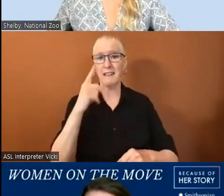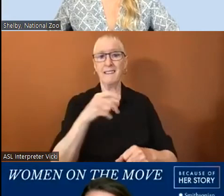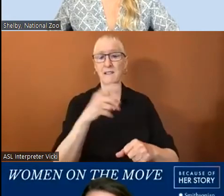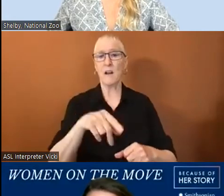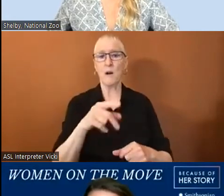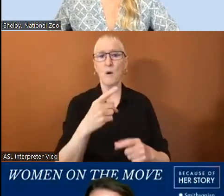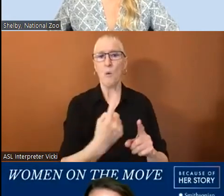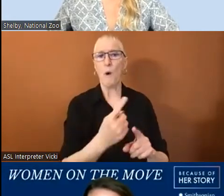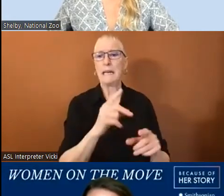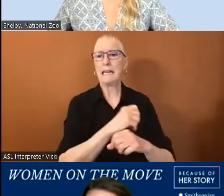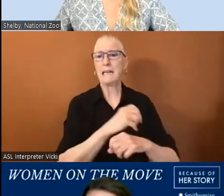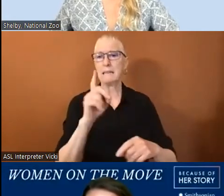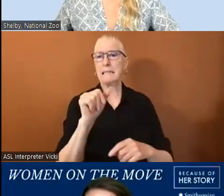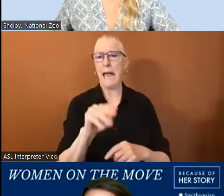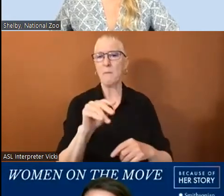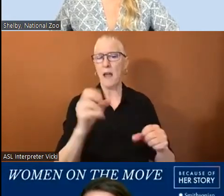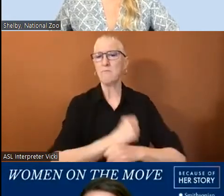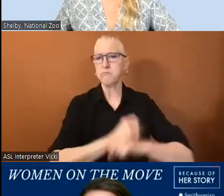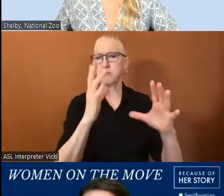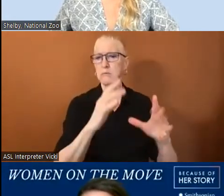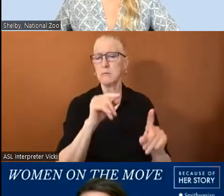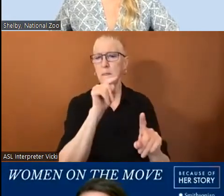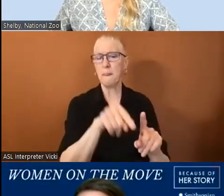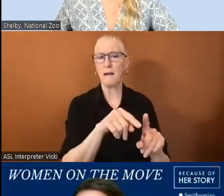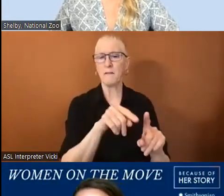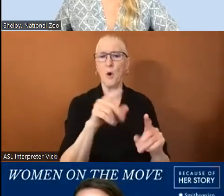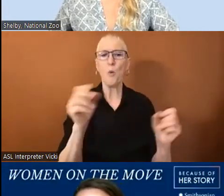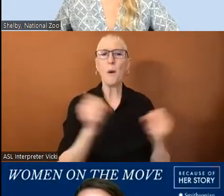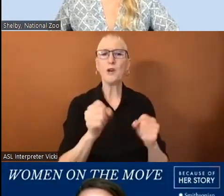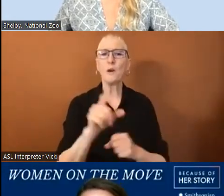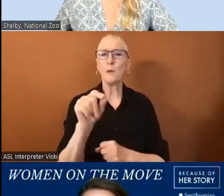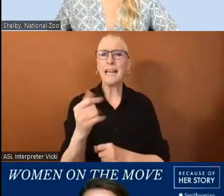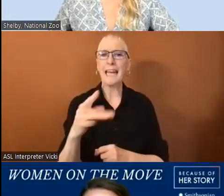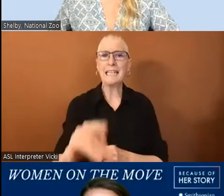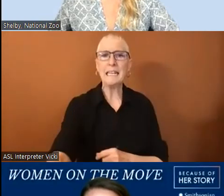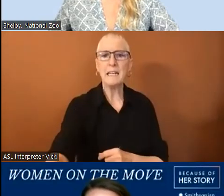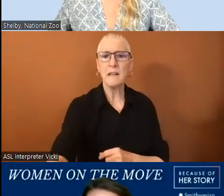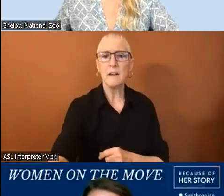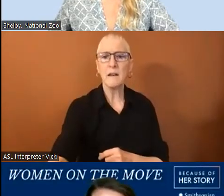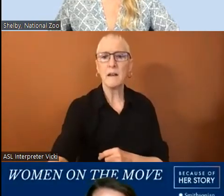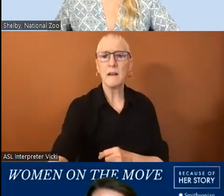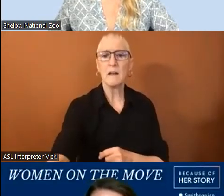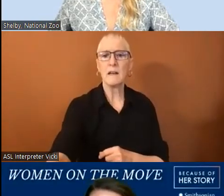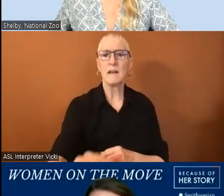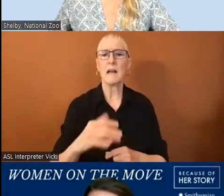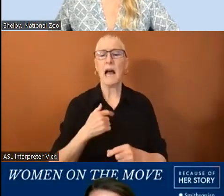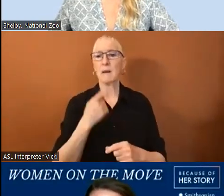um and it came out in the winter of 2018, um so our... like I was saying, our project kind of